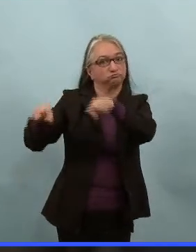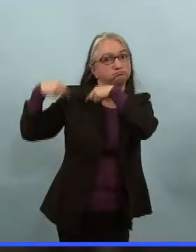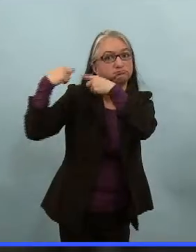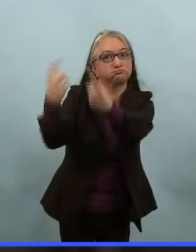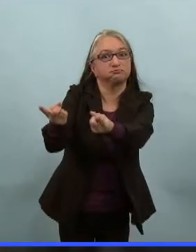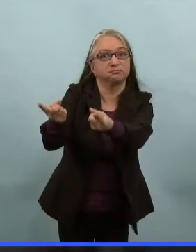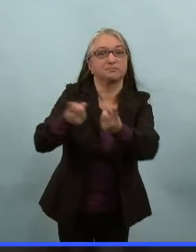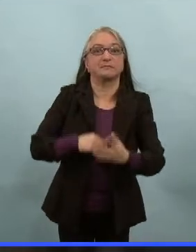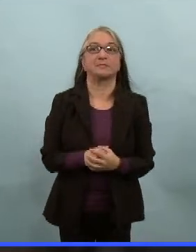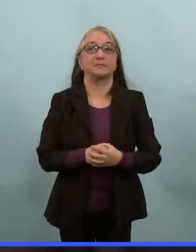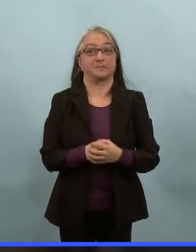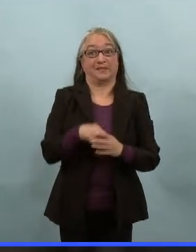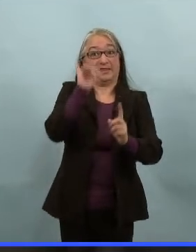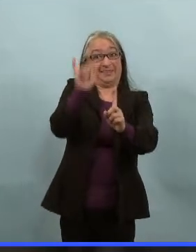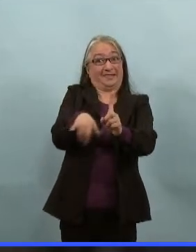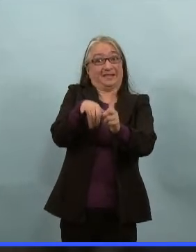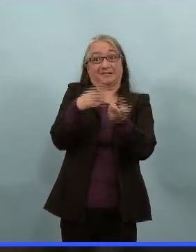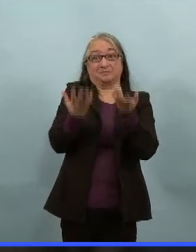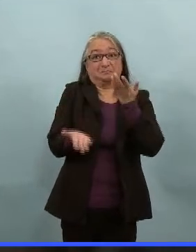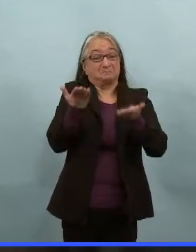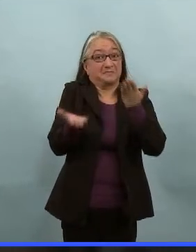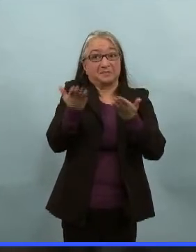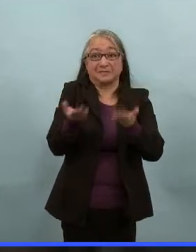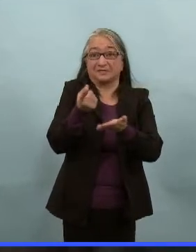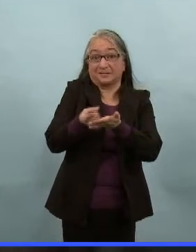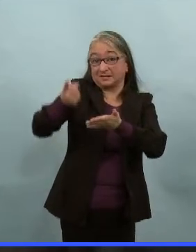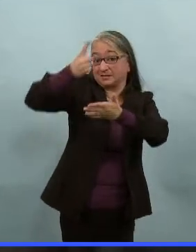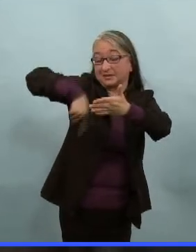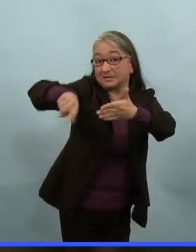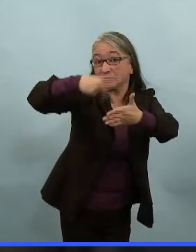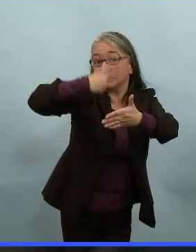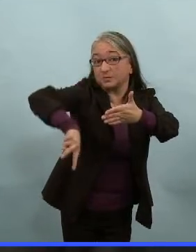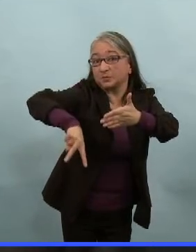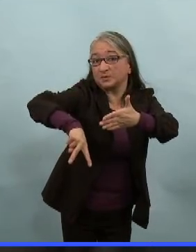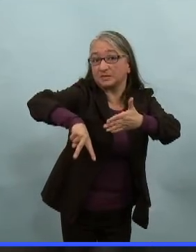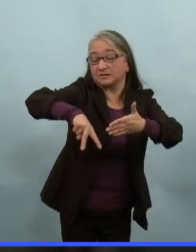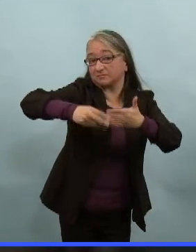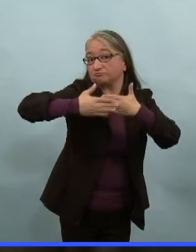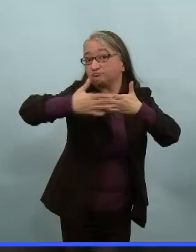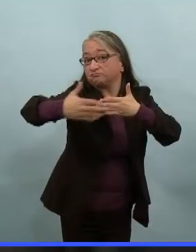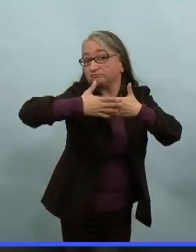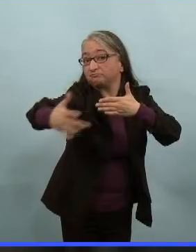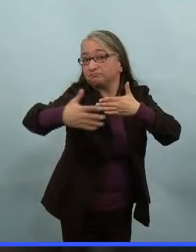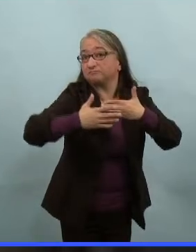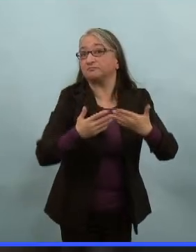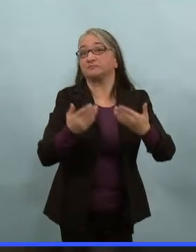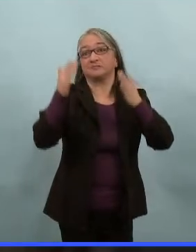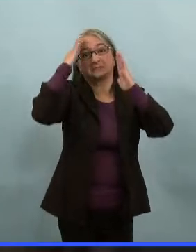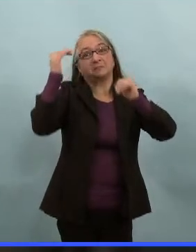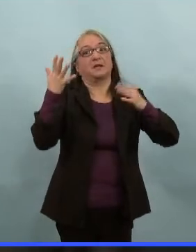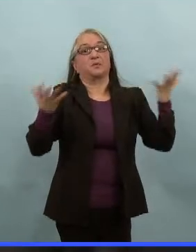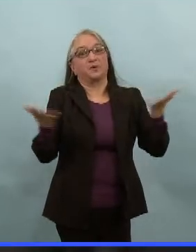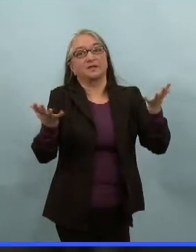next week or two weeks or three weeks and they are putting in measures to handle what is coming at